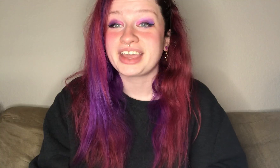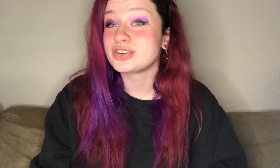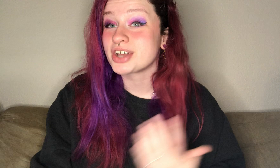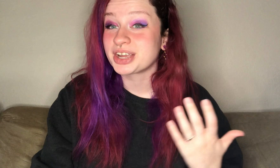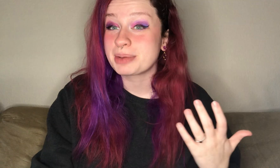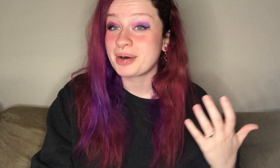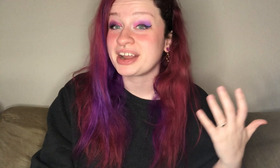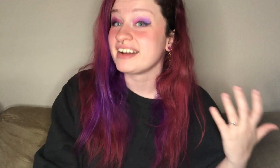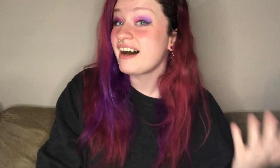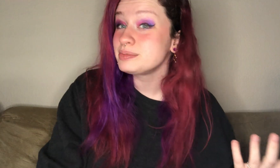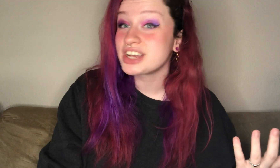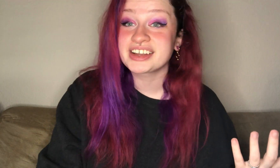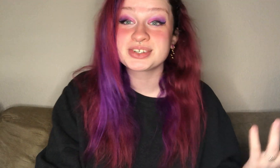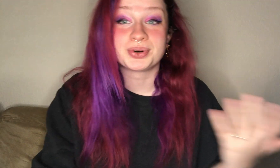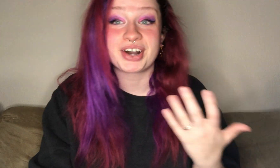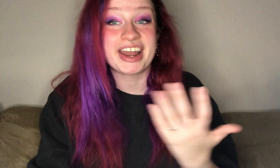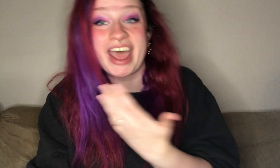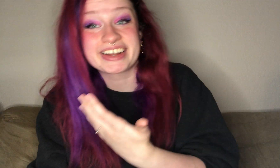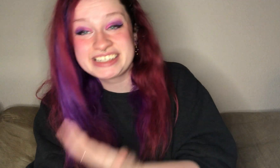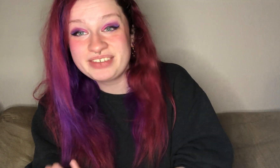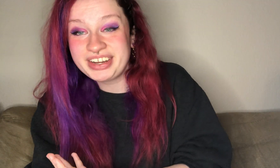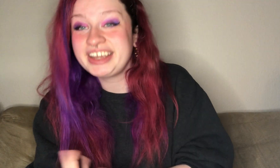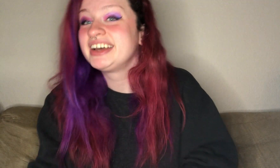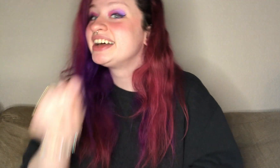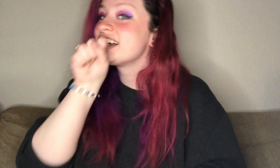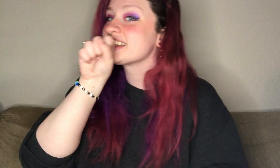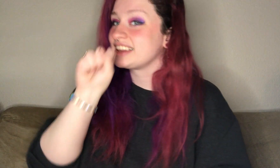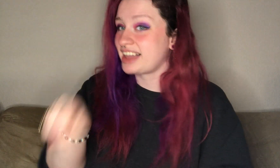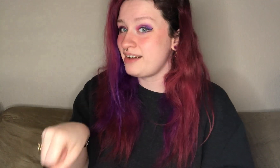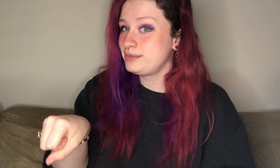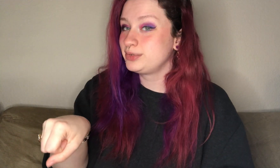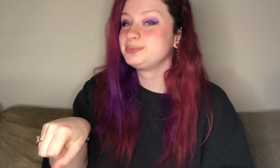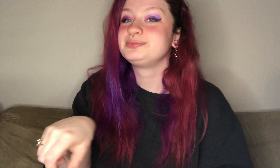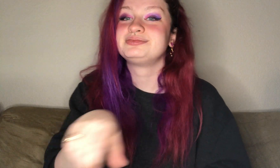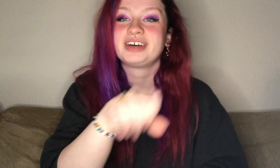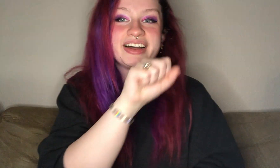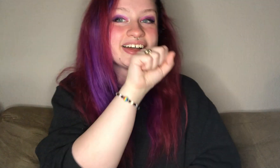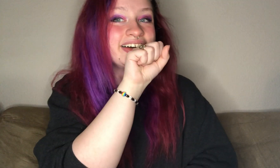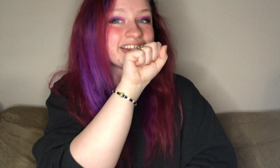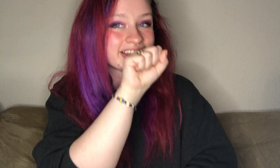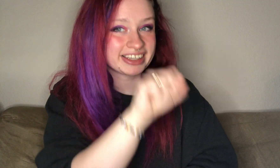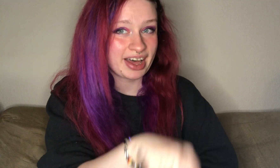if you're talking about an object or an activity love love